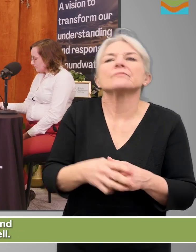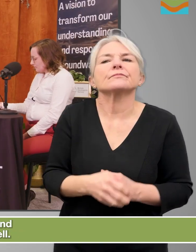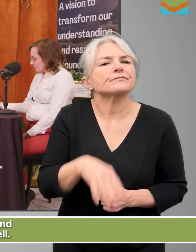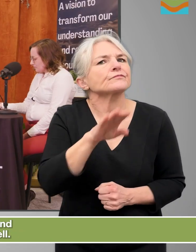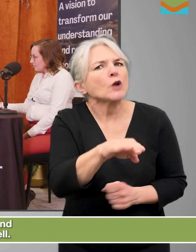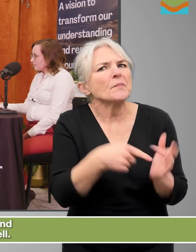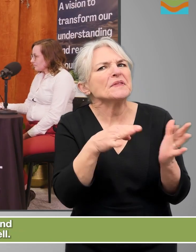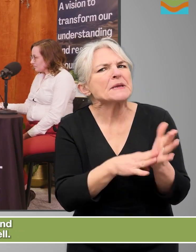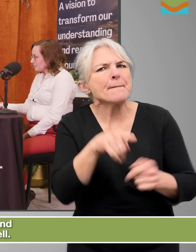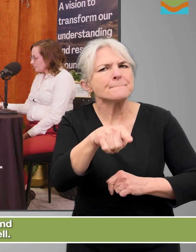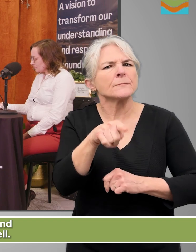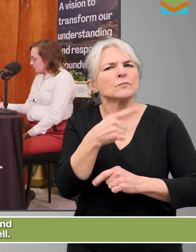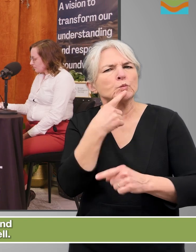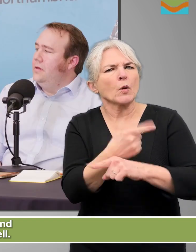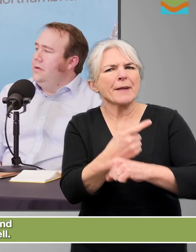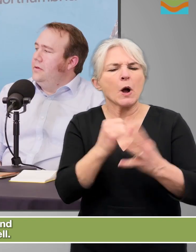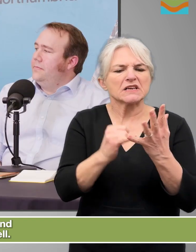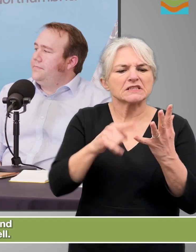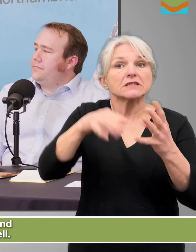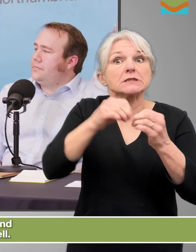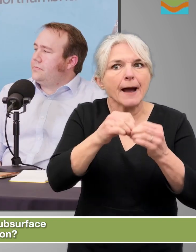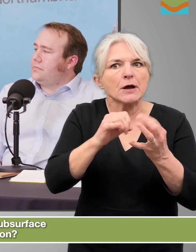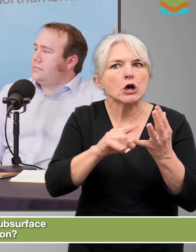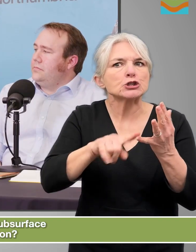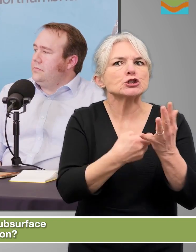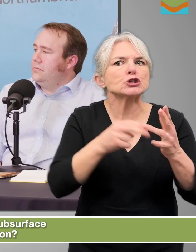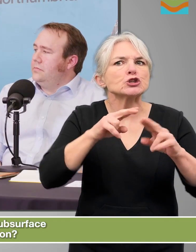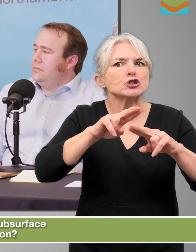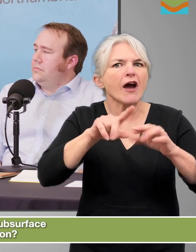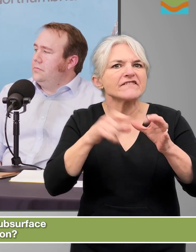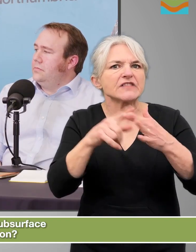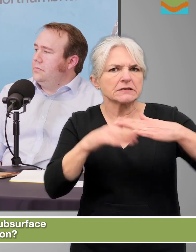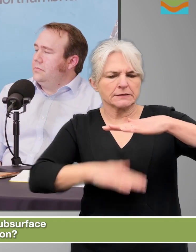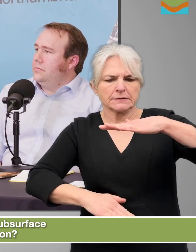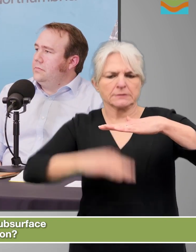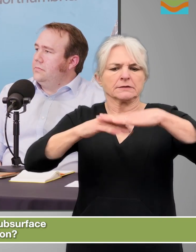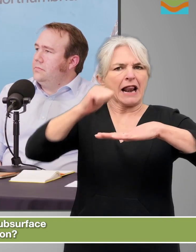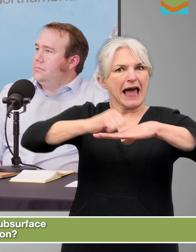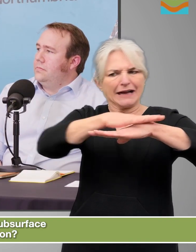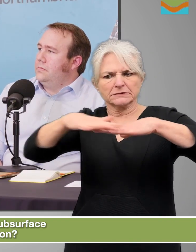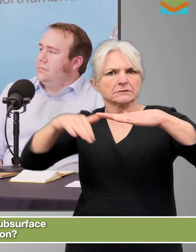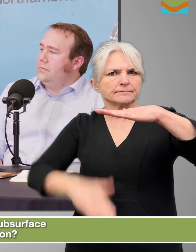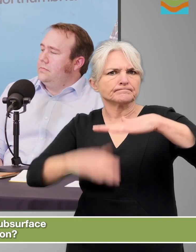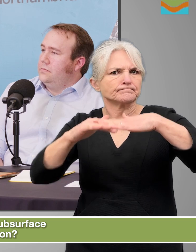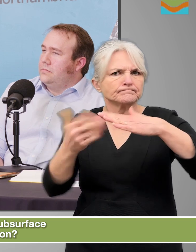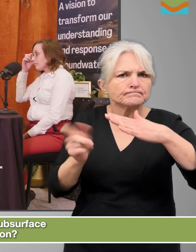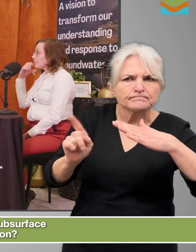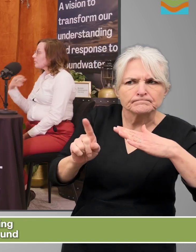Holger has mentioned it and you've mentioned it as well. Can you just explain to our listeners and viewers what subsurface is in this kind of conversation?